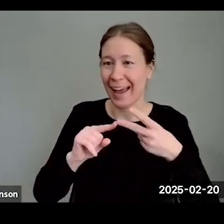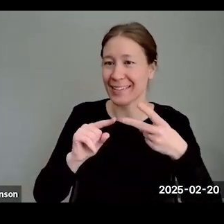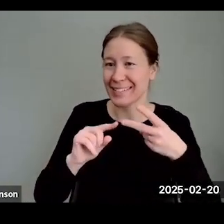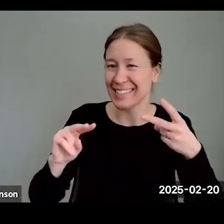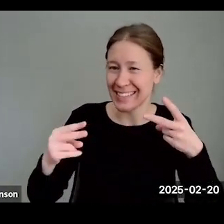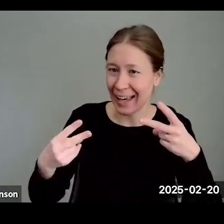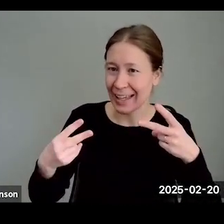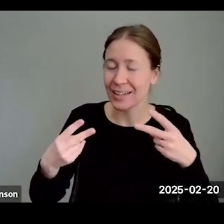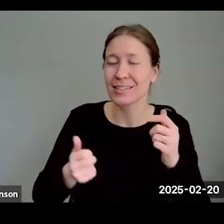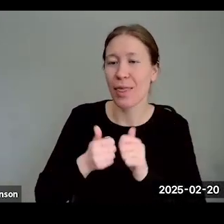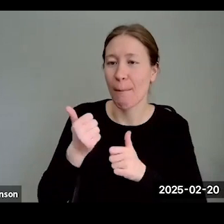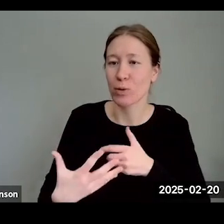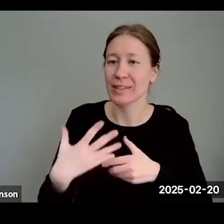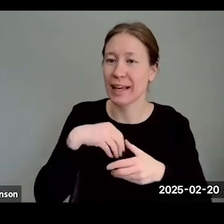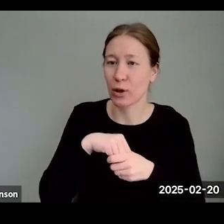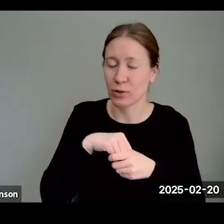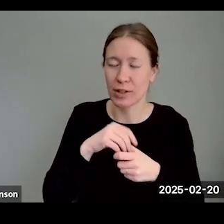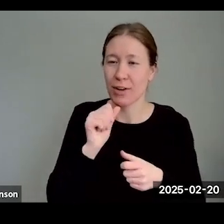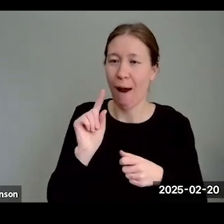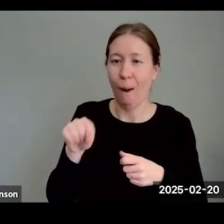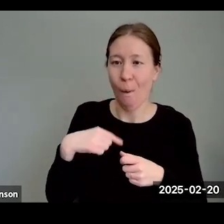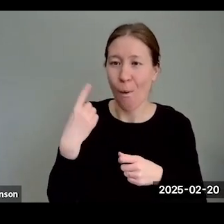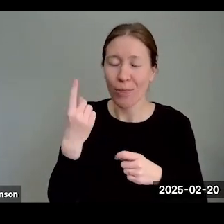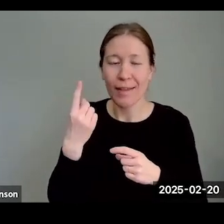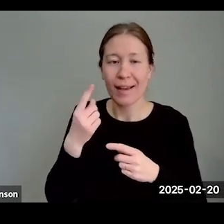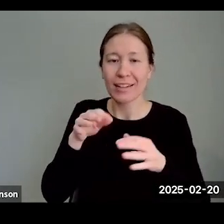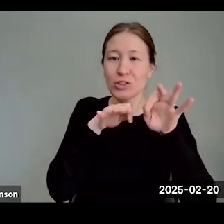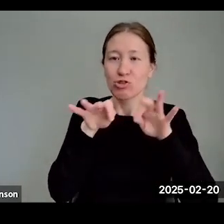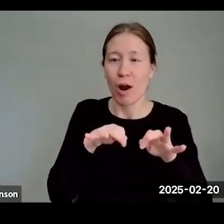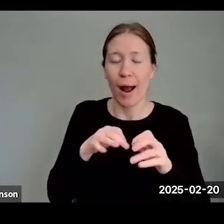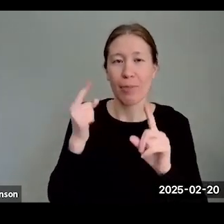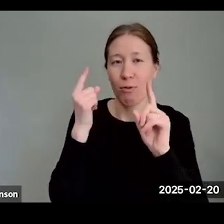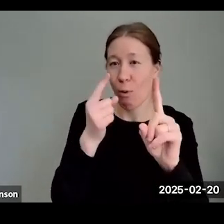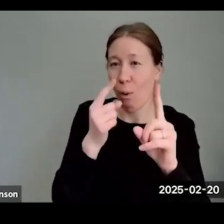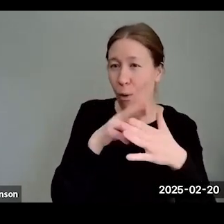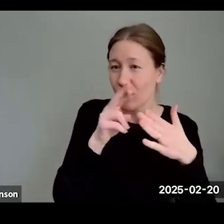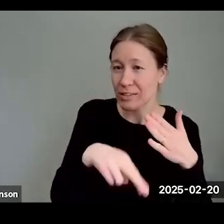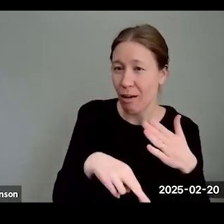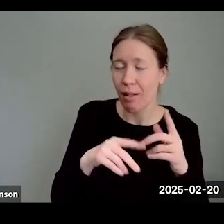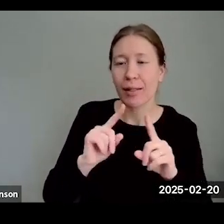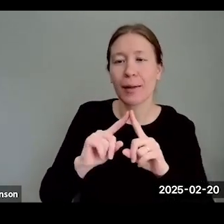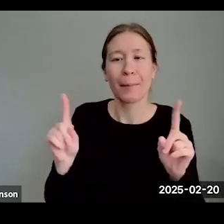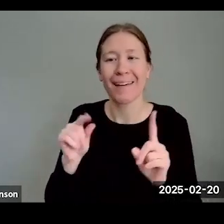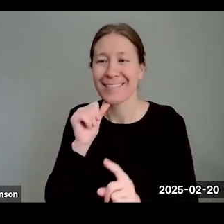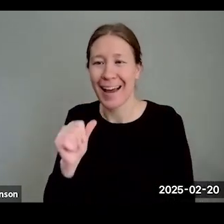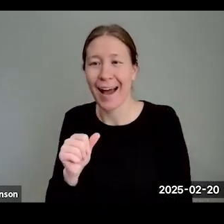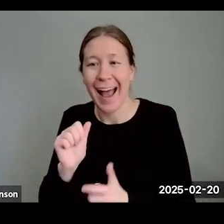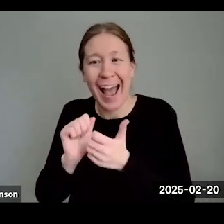because not only does it describe the desired outcome, rather than how the task should be performed.